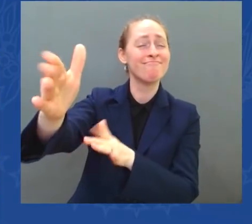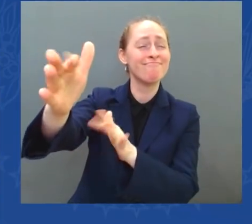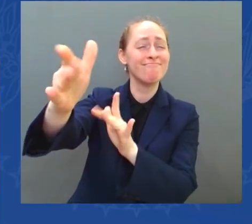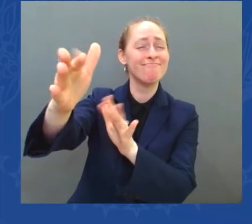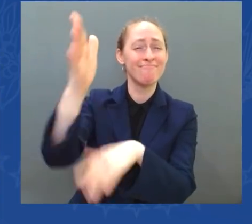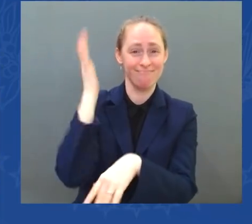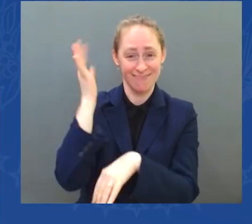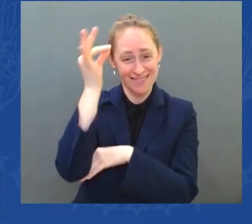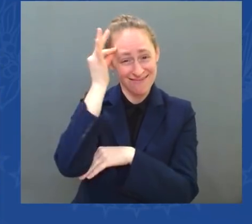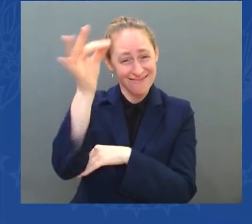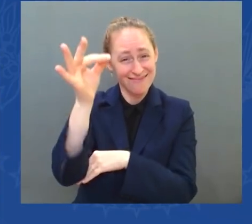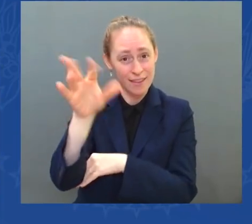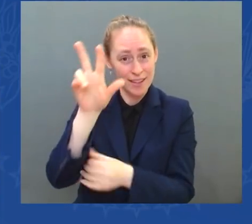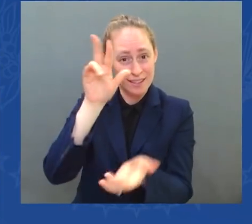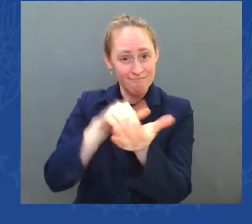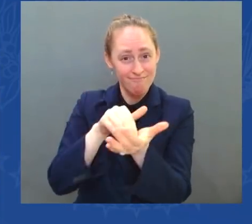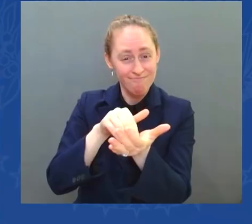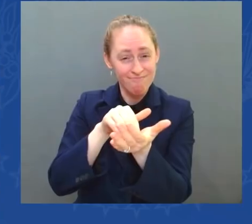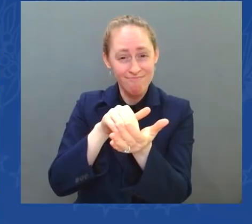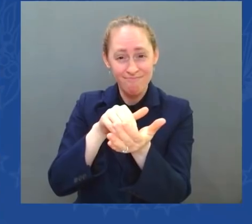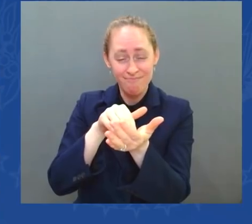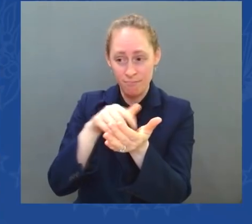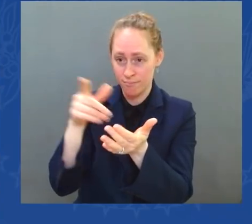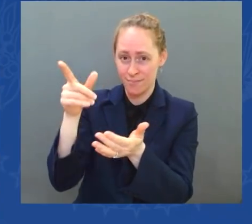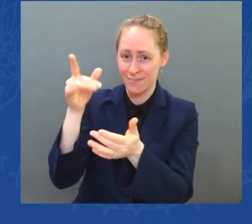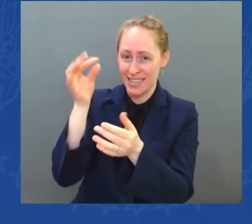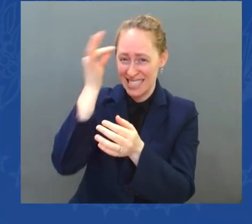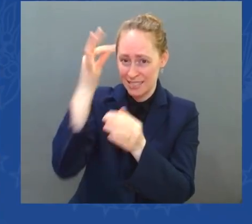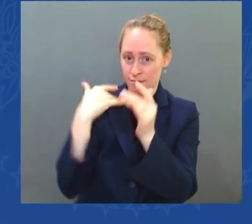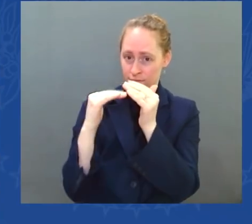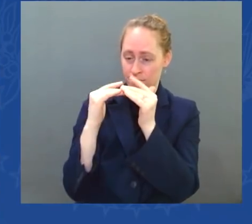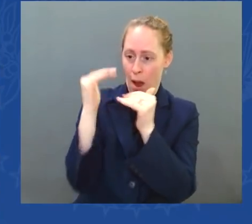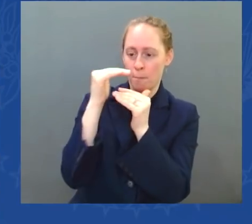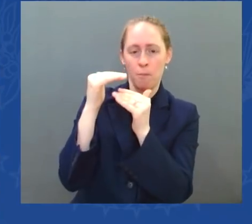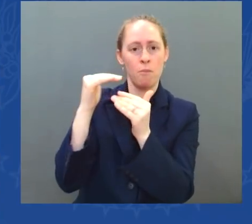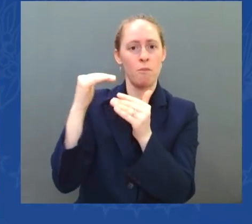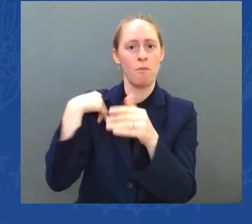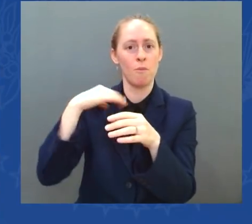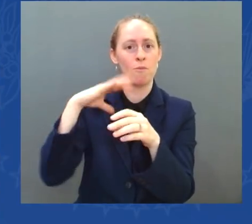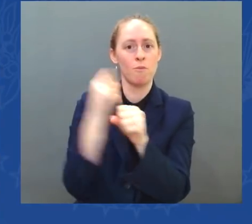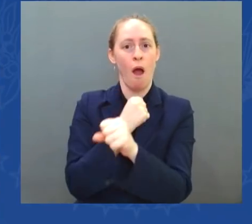Most people don't realize is Delaware has the eighth largest black population in America.